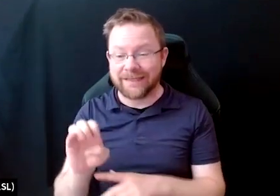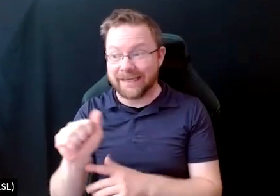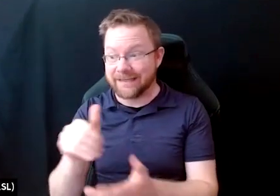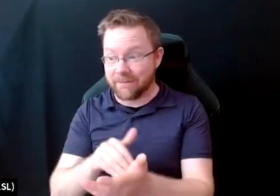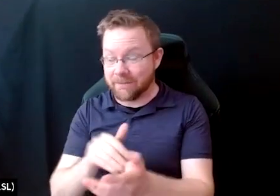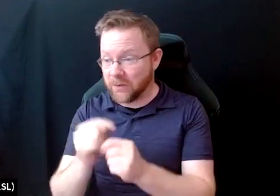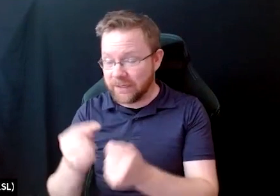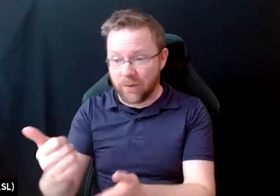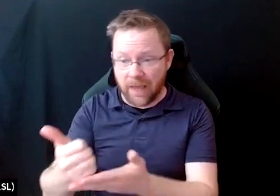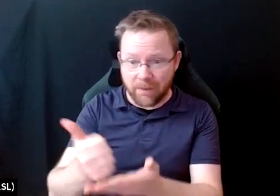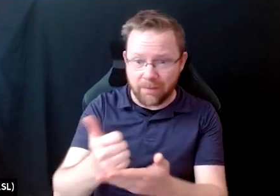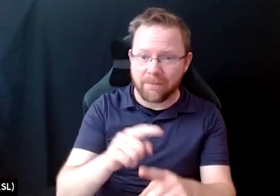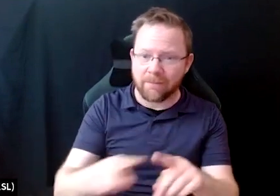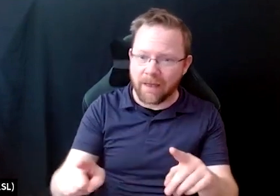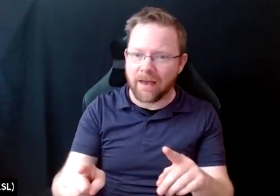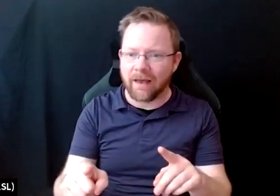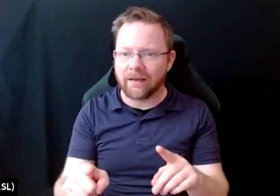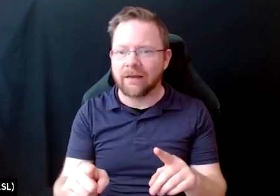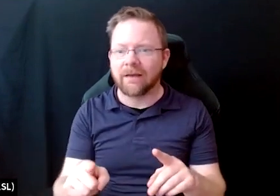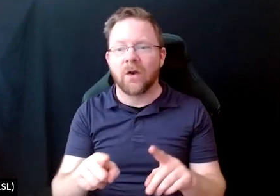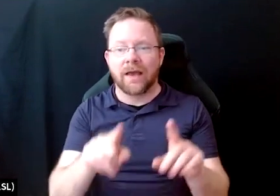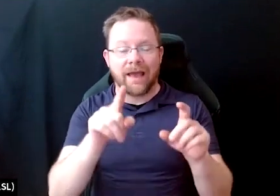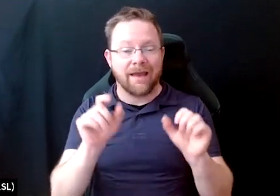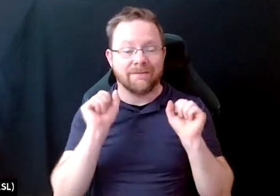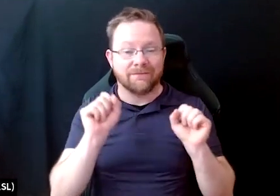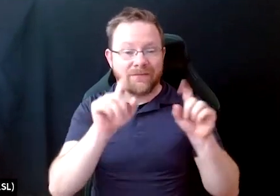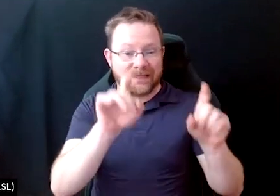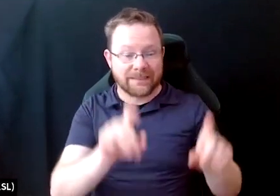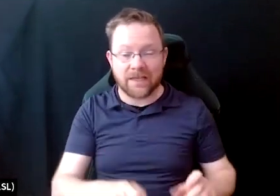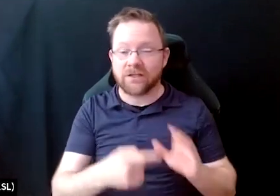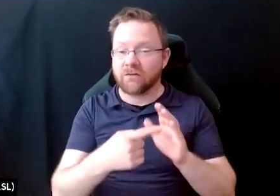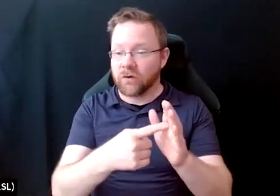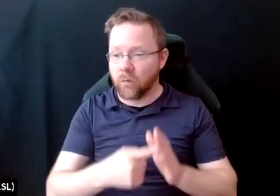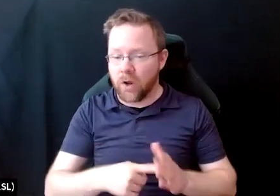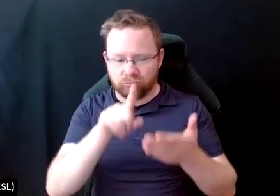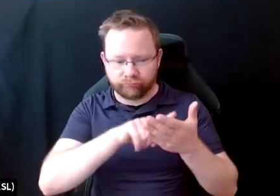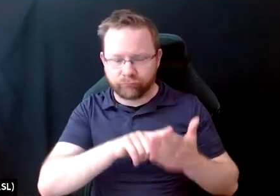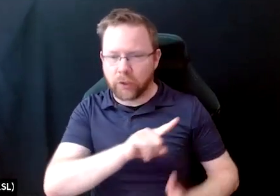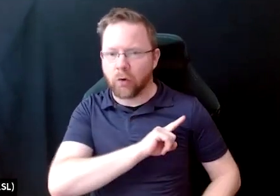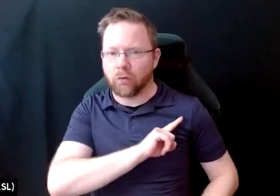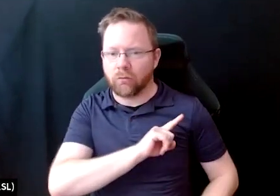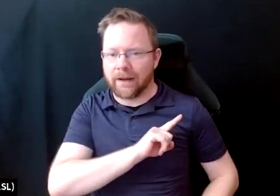There is a fitness testing, which requires heart rate testing. I have hip disease,